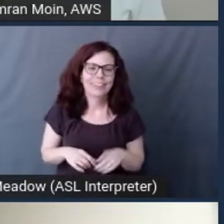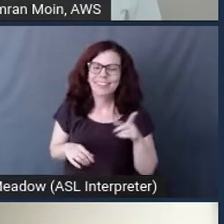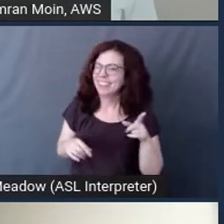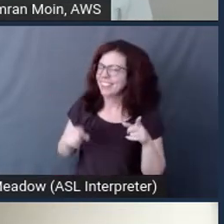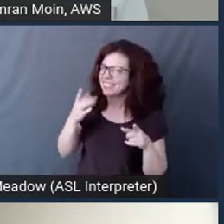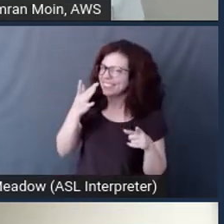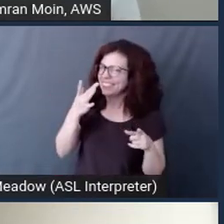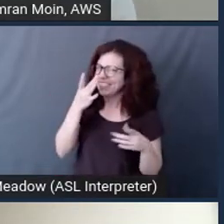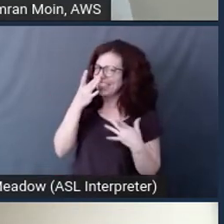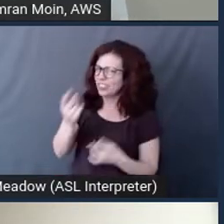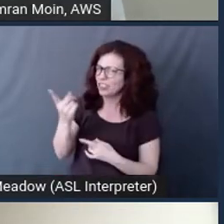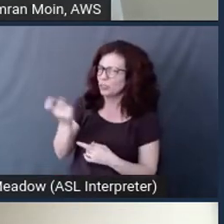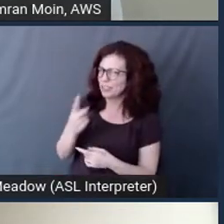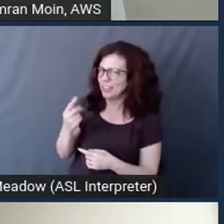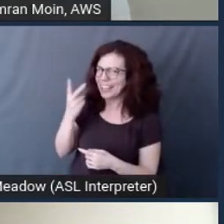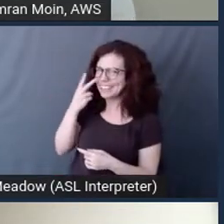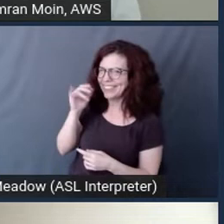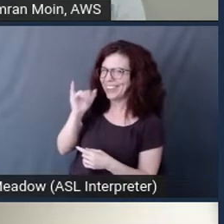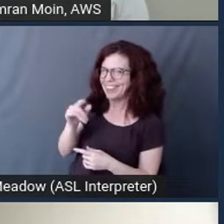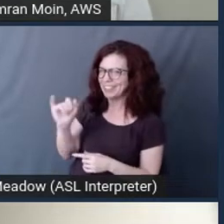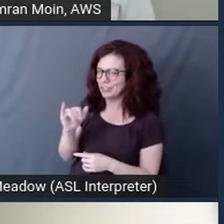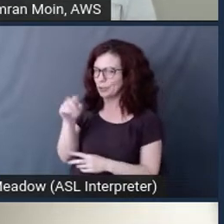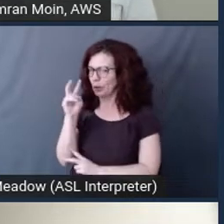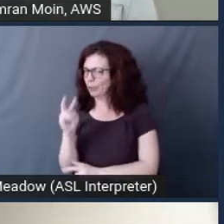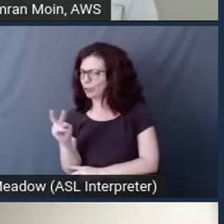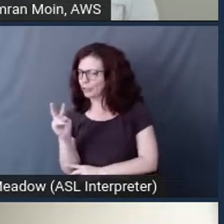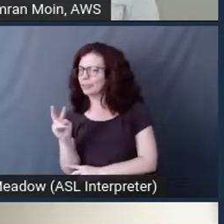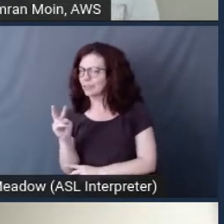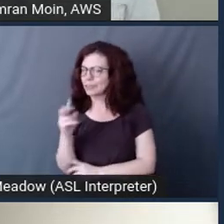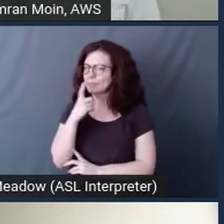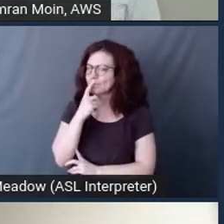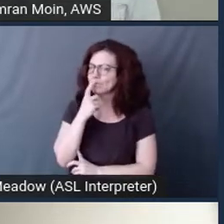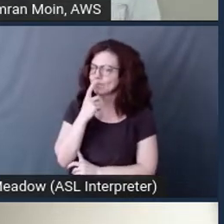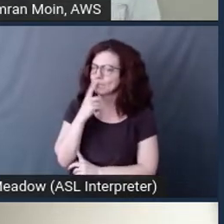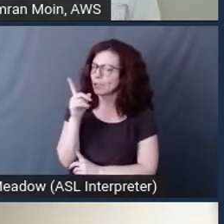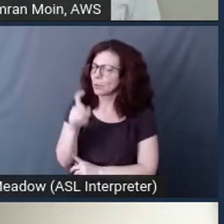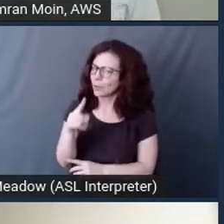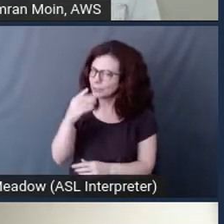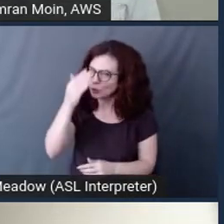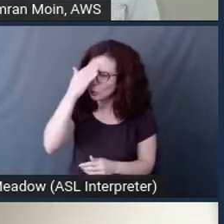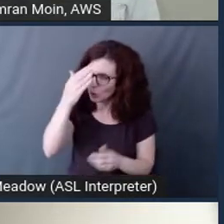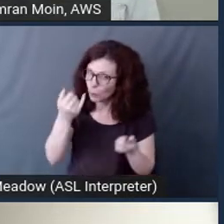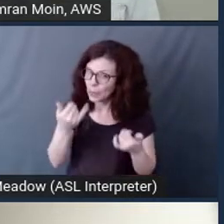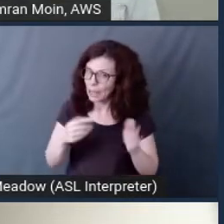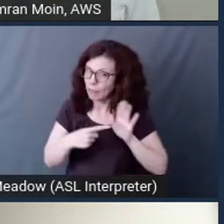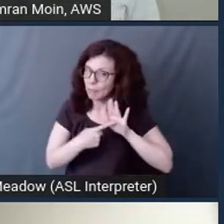I was looking at that question to Darko (speaking faintly) because, you know, there are models that they can get off the shelf